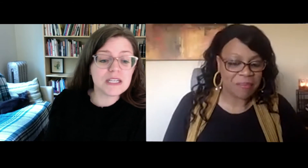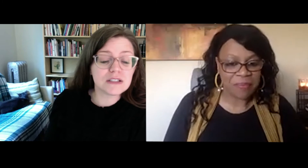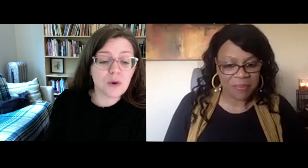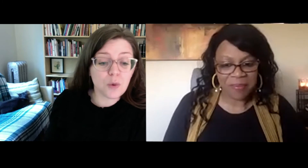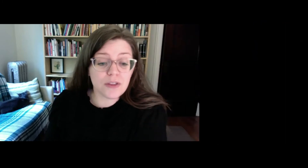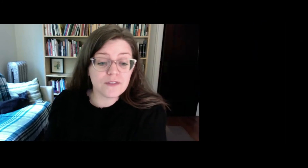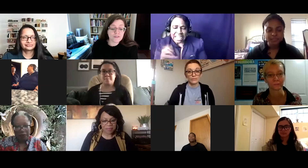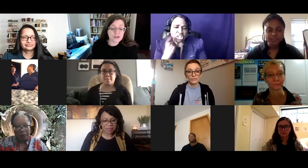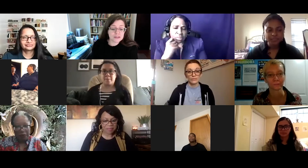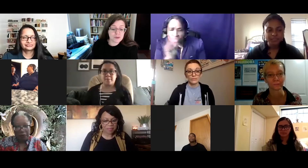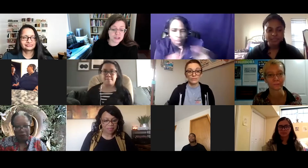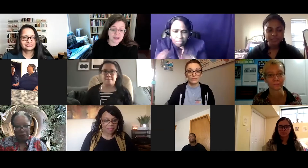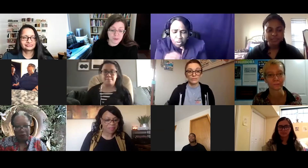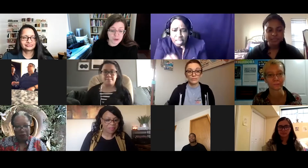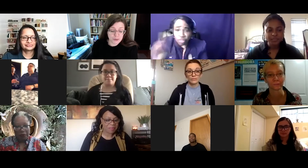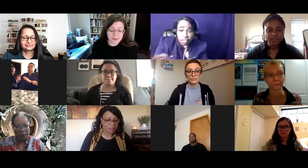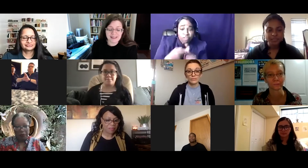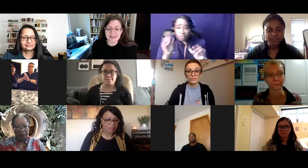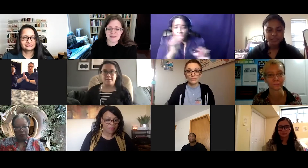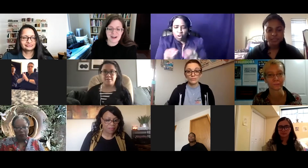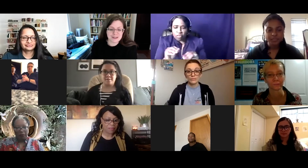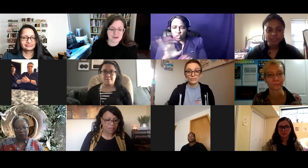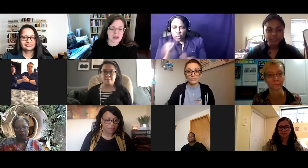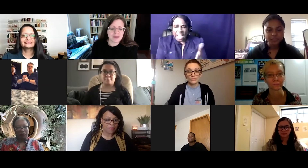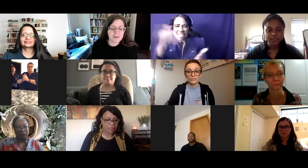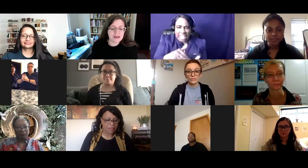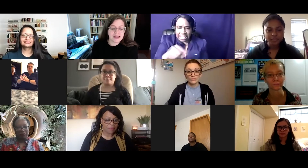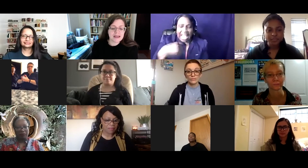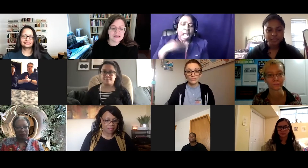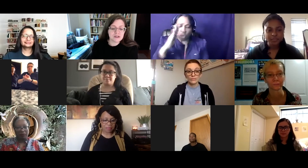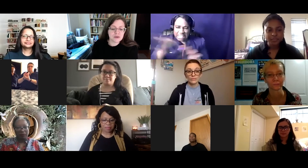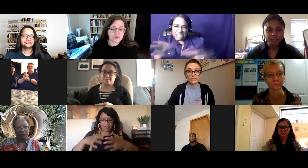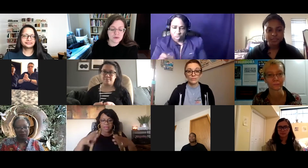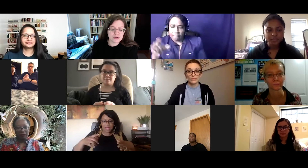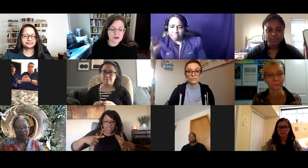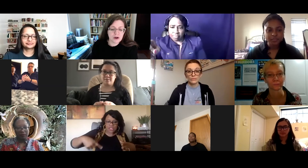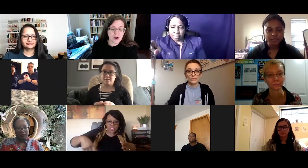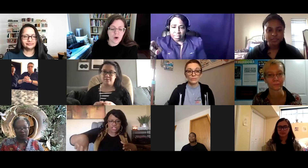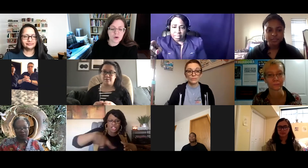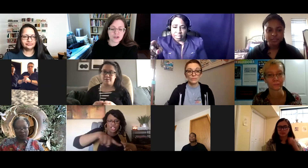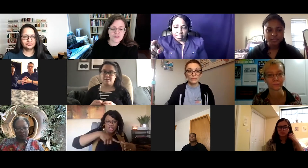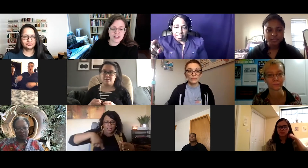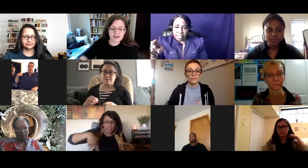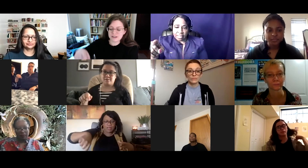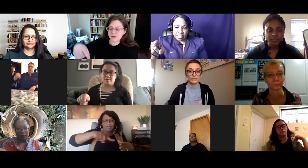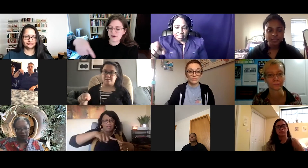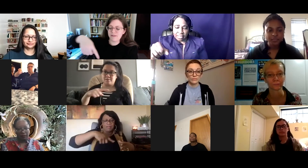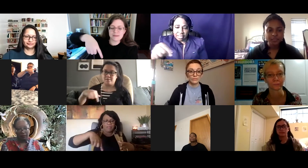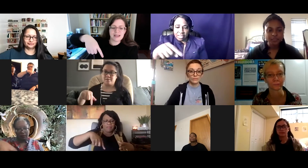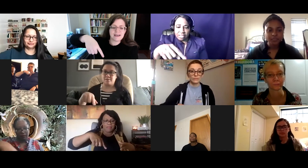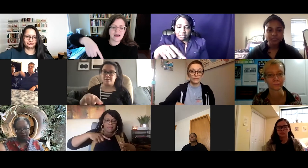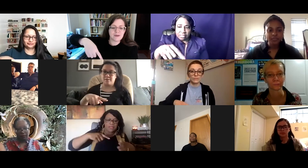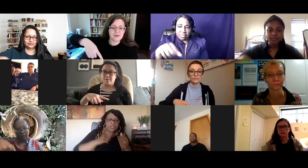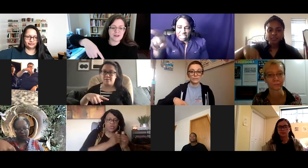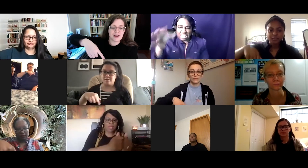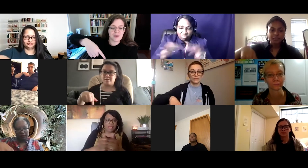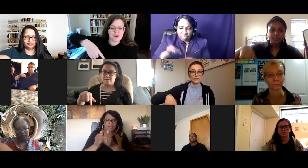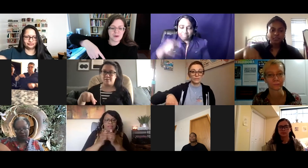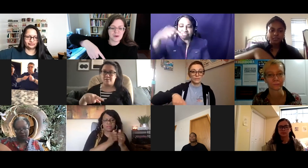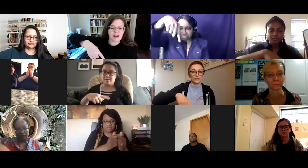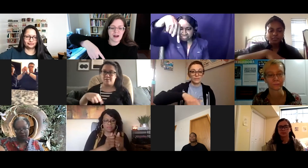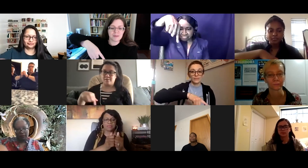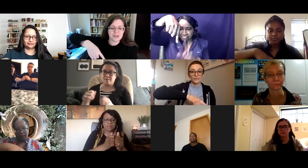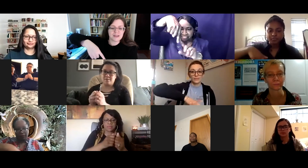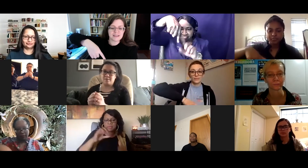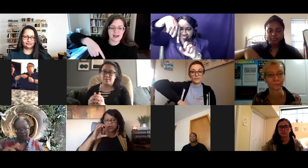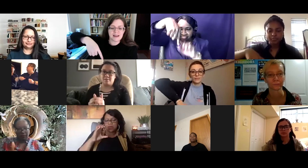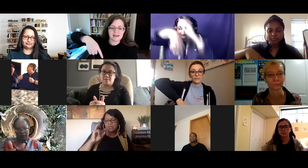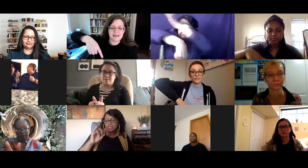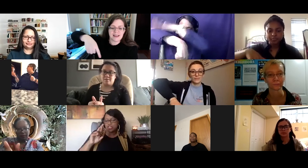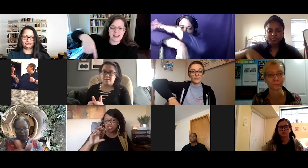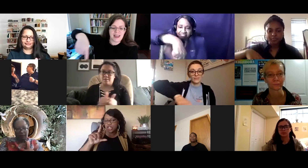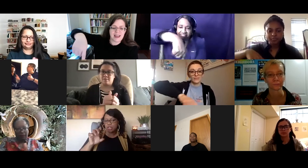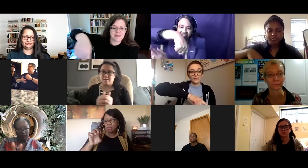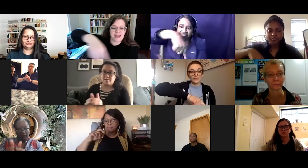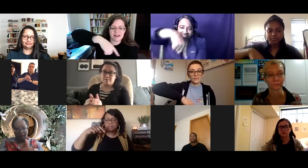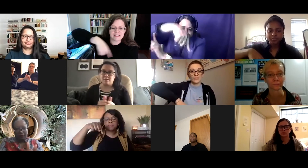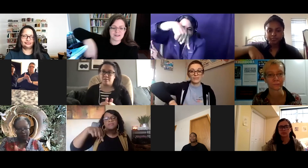So the first motion--if you could repeat them and I'll describe them--is to hold your finger sort of upside down with your elbow up to the side and make a circle.